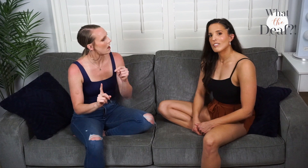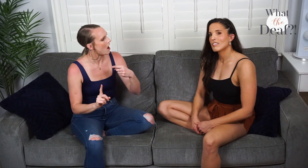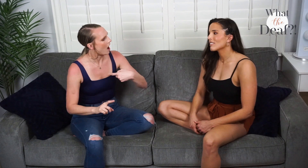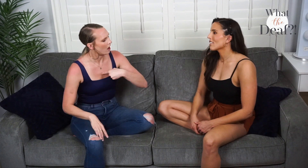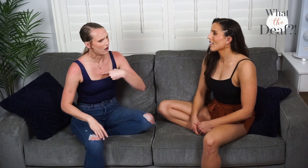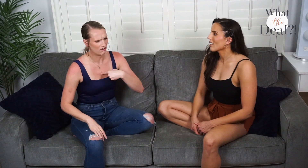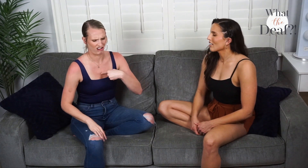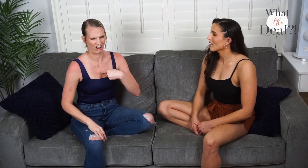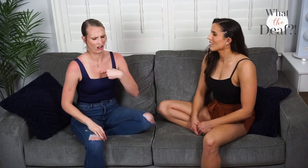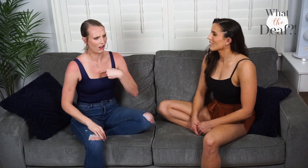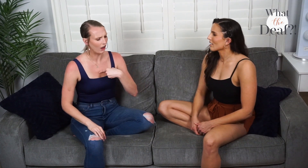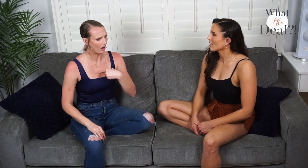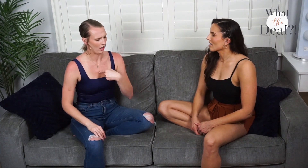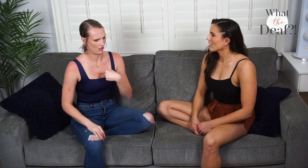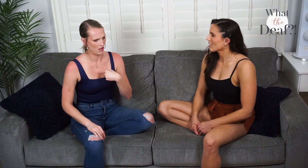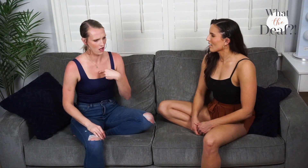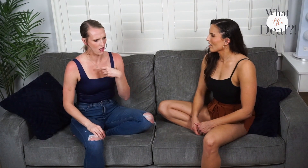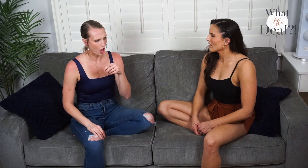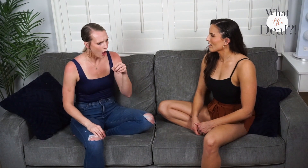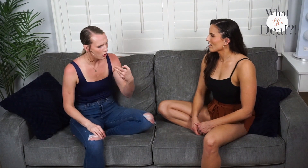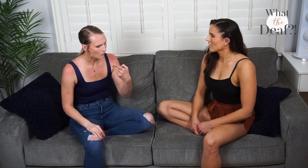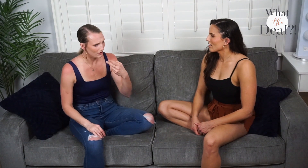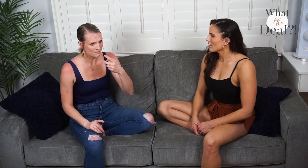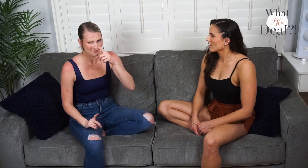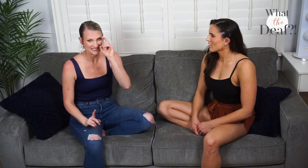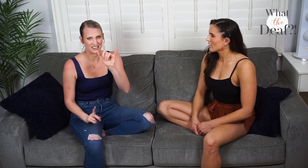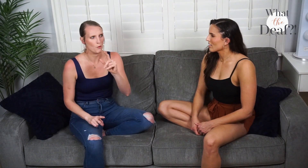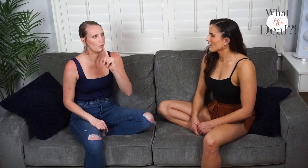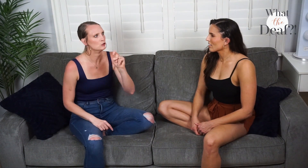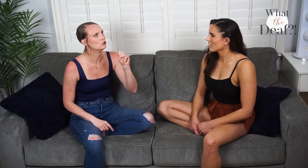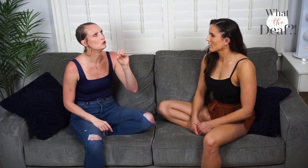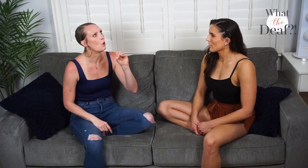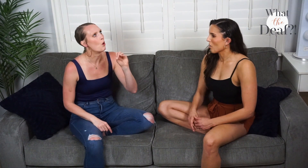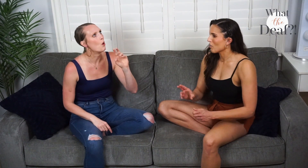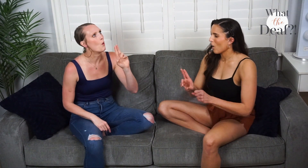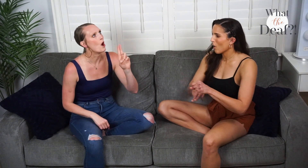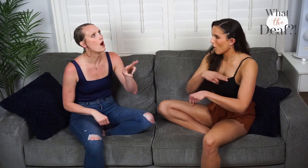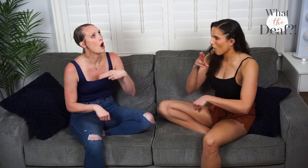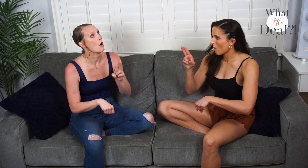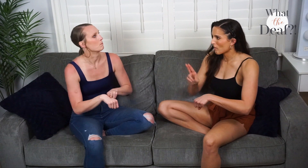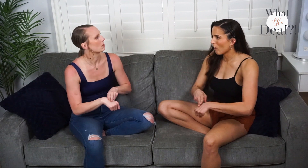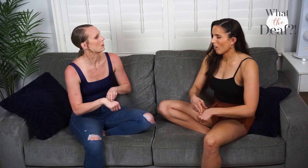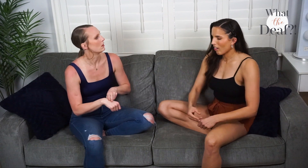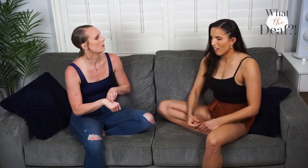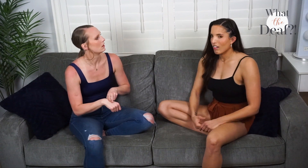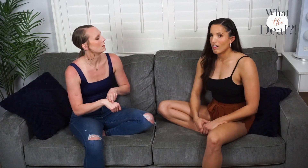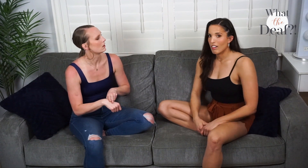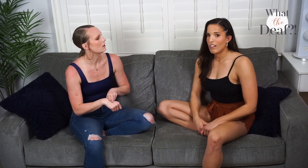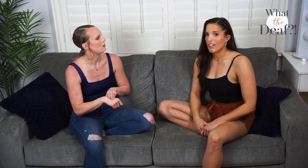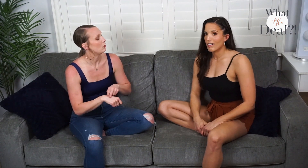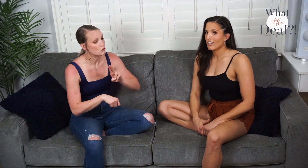And I was like, I mean, I was dumbfounded. I was like, oh, 'cause that was so normal to me. - Normal.